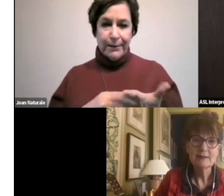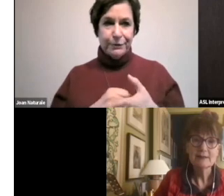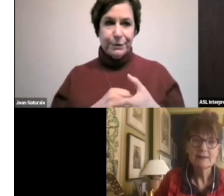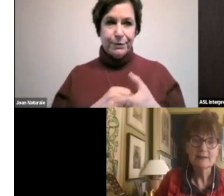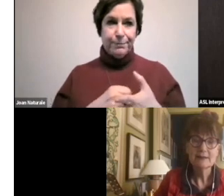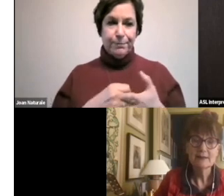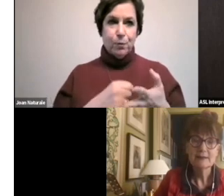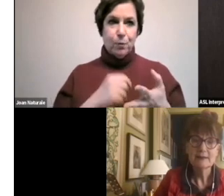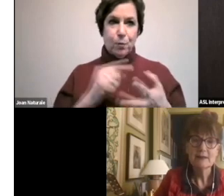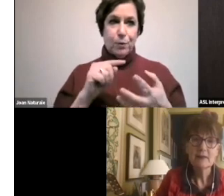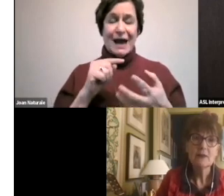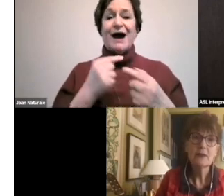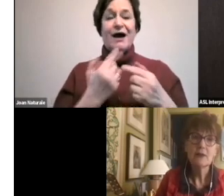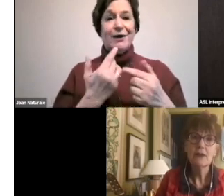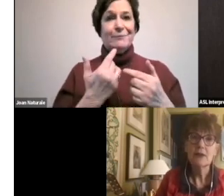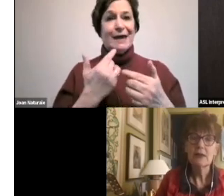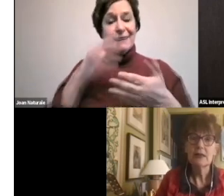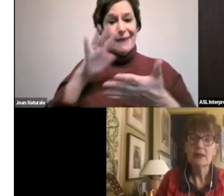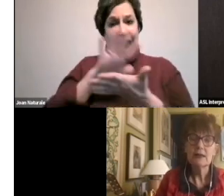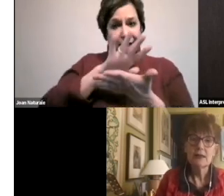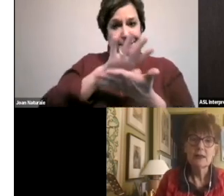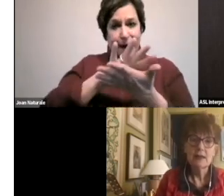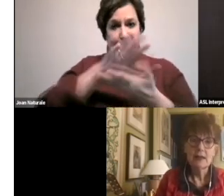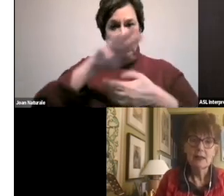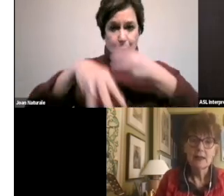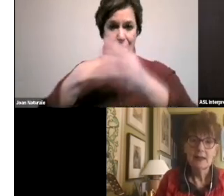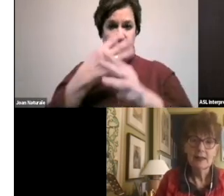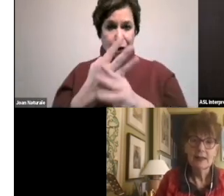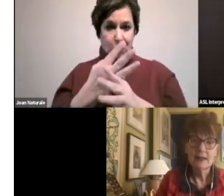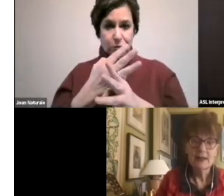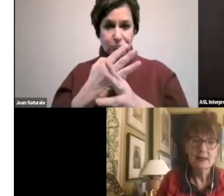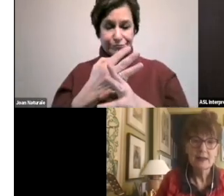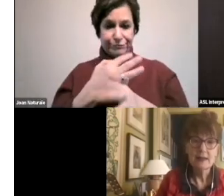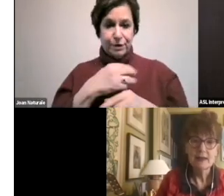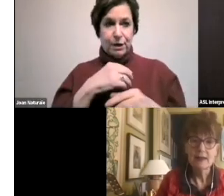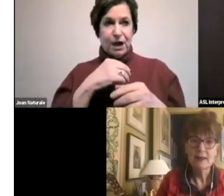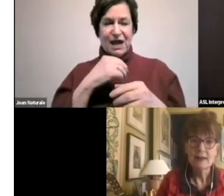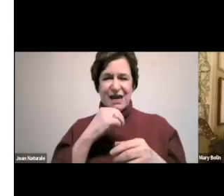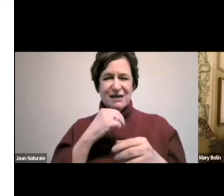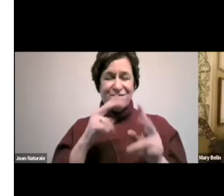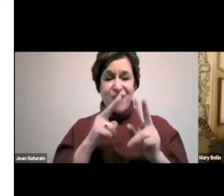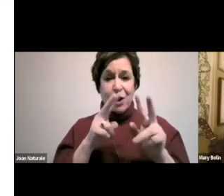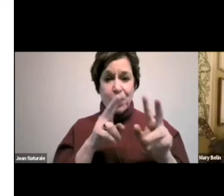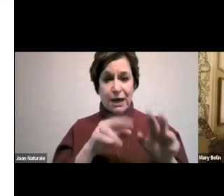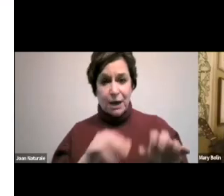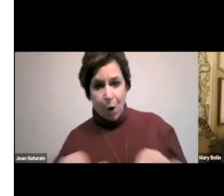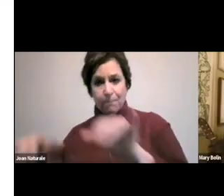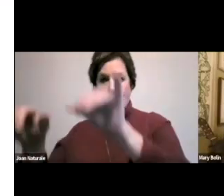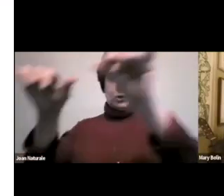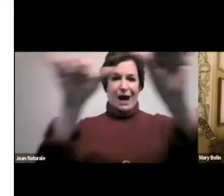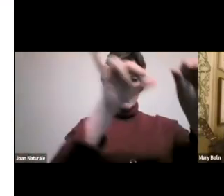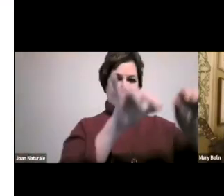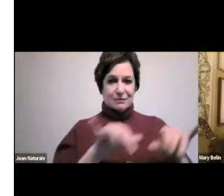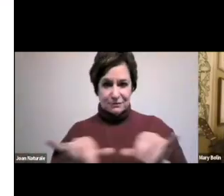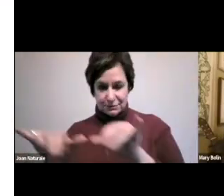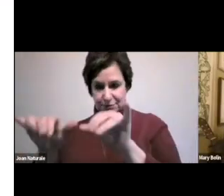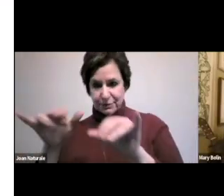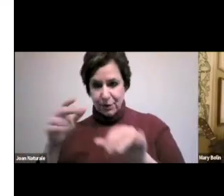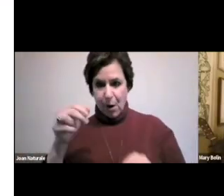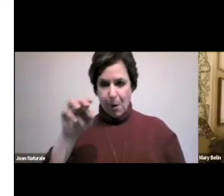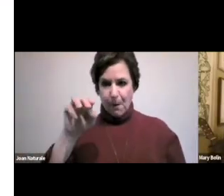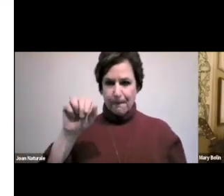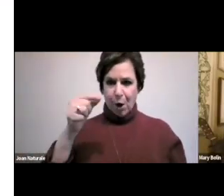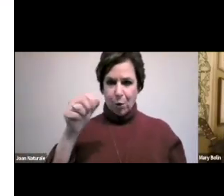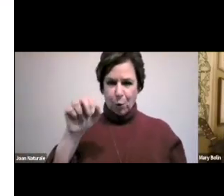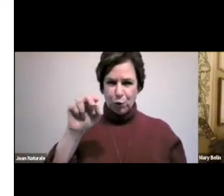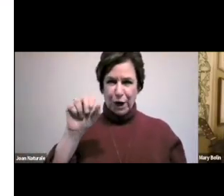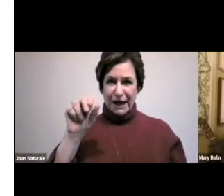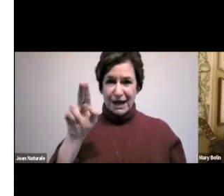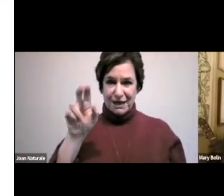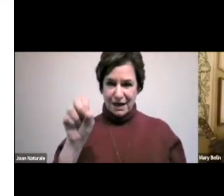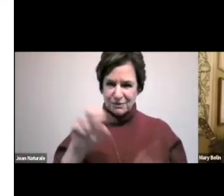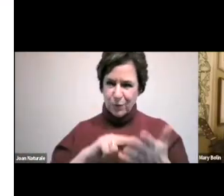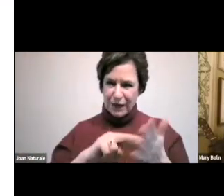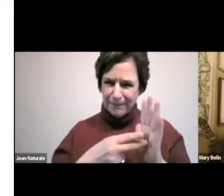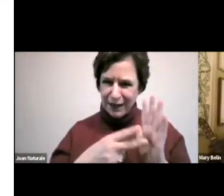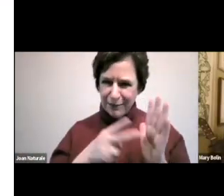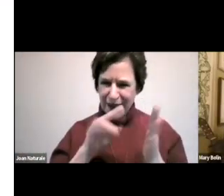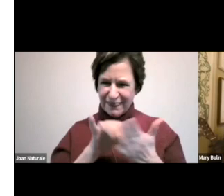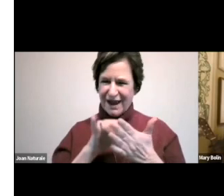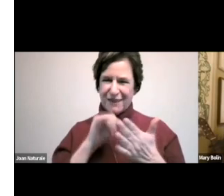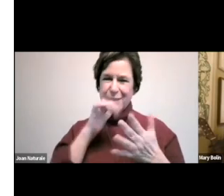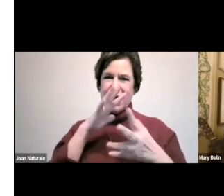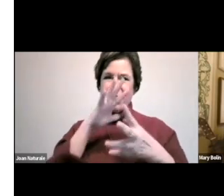Sometimes -- well, in the academic world, it's really homogeneous, you know,